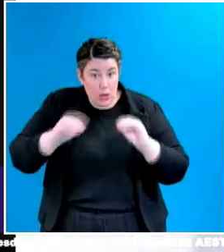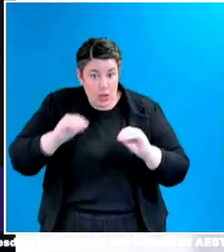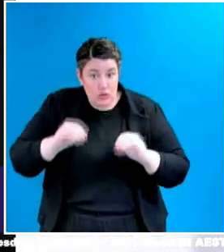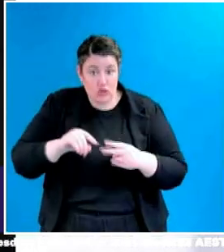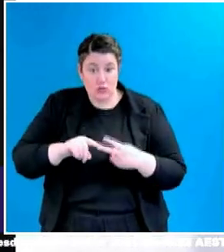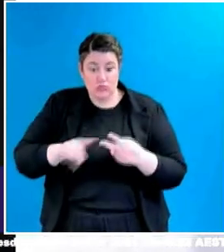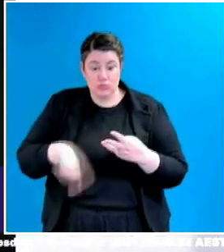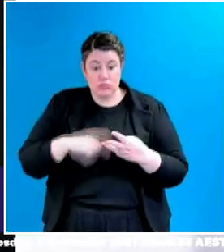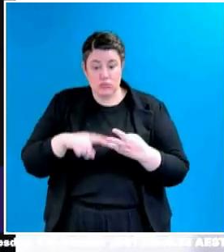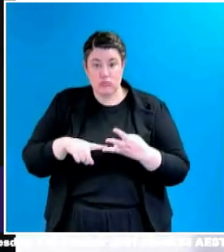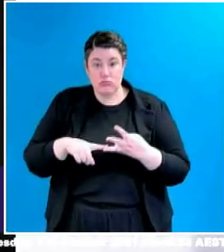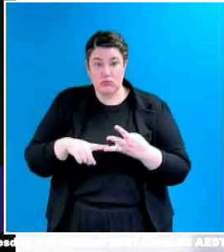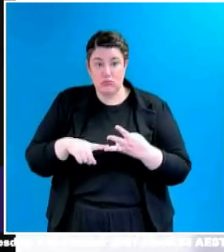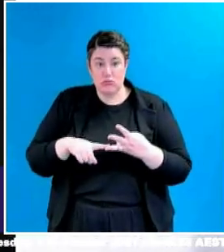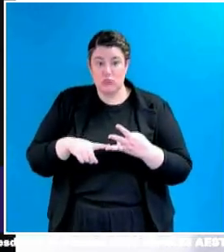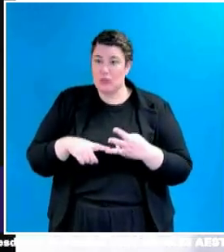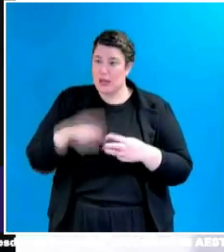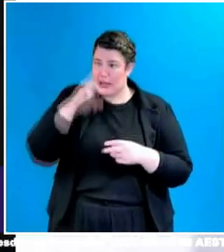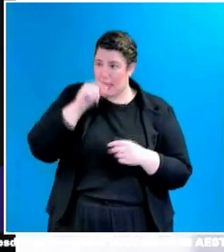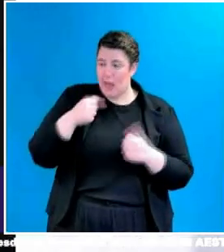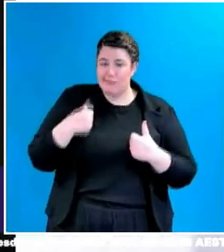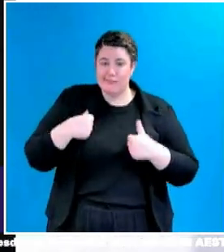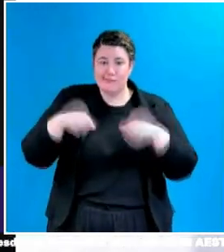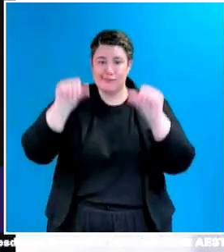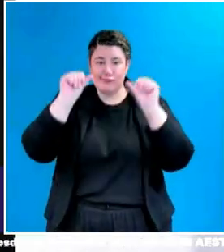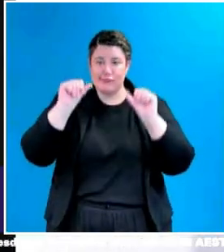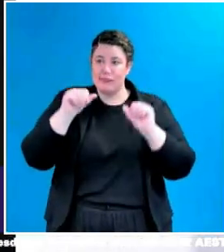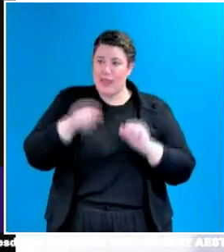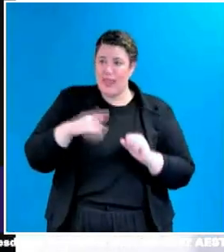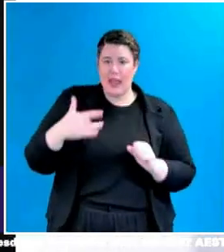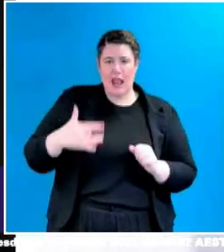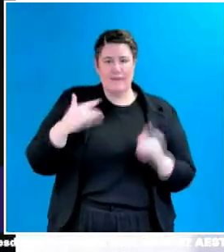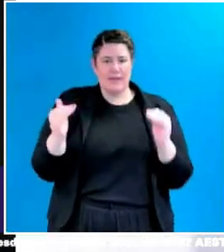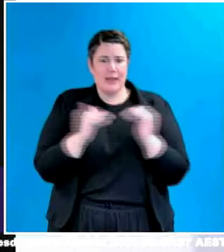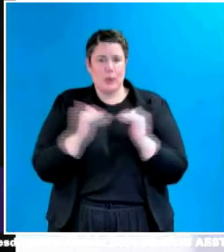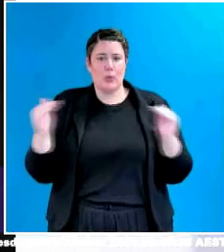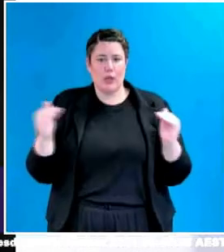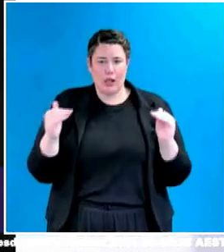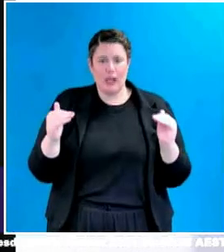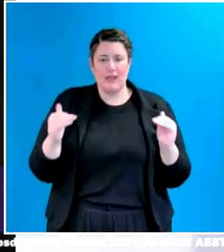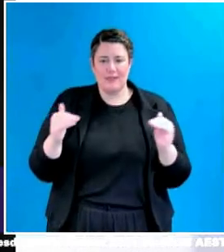to the highest attainable standard of living, the right to health, rights of